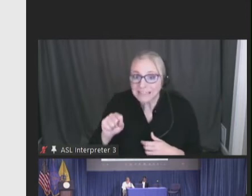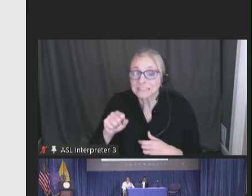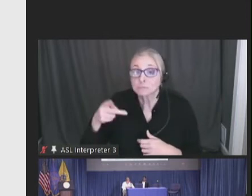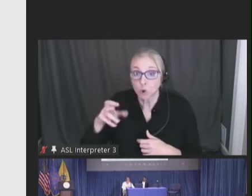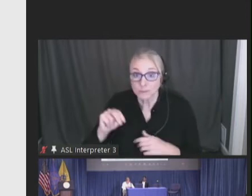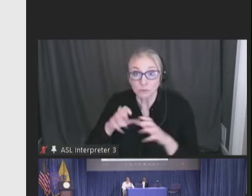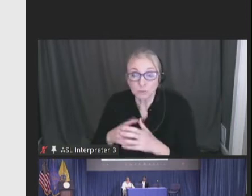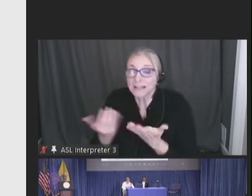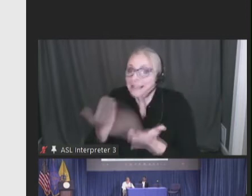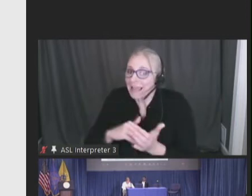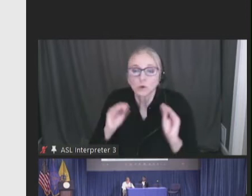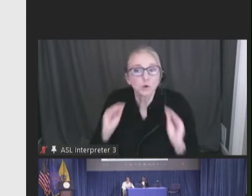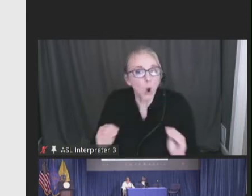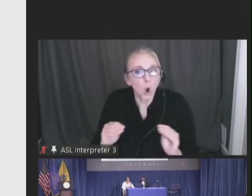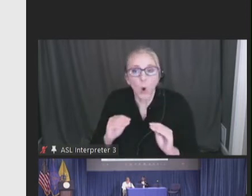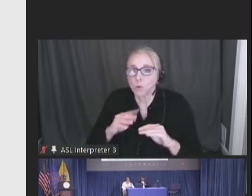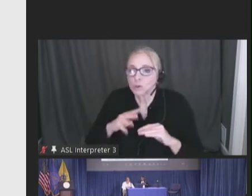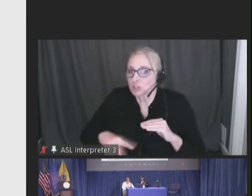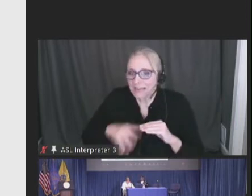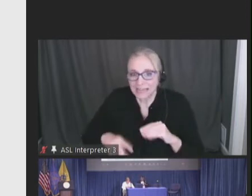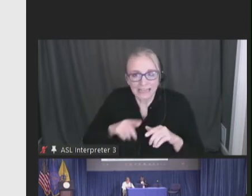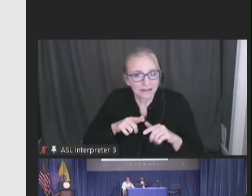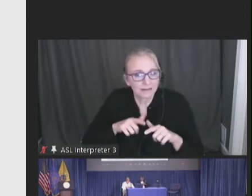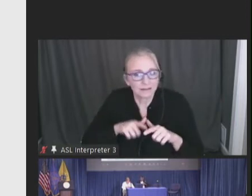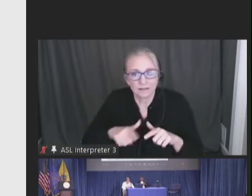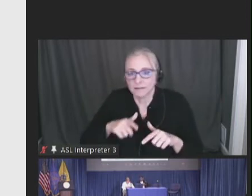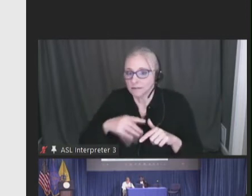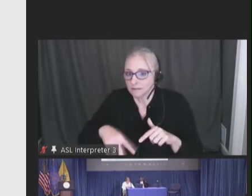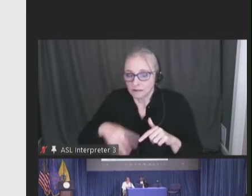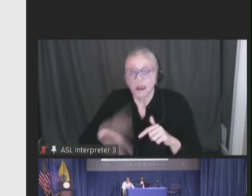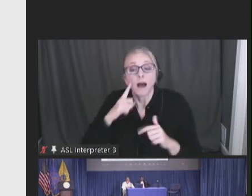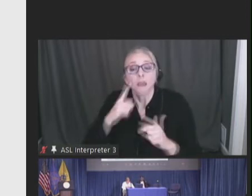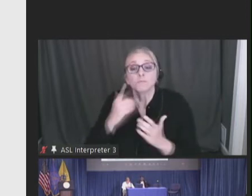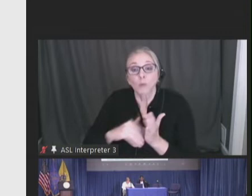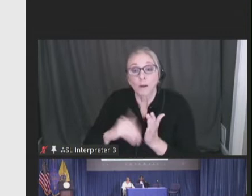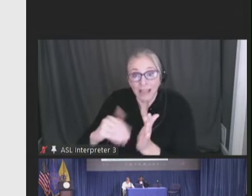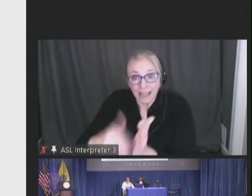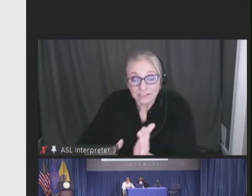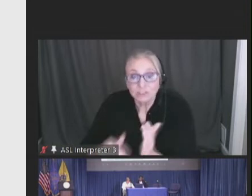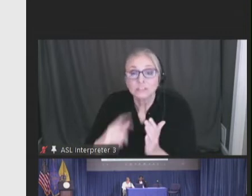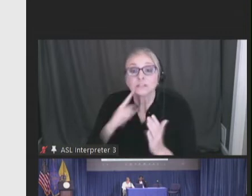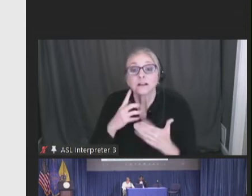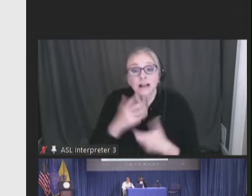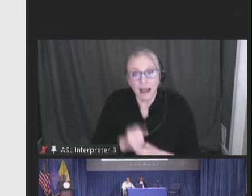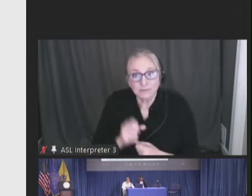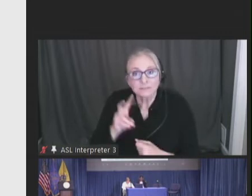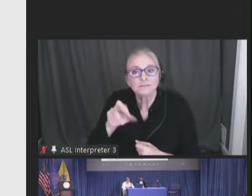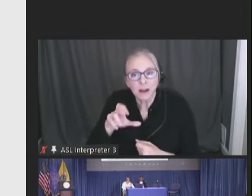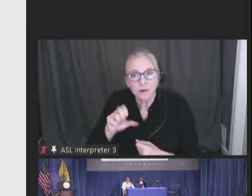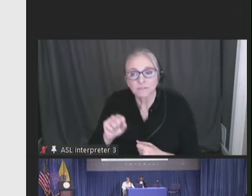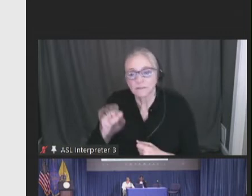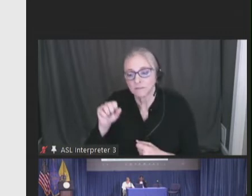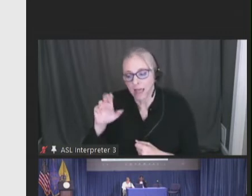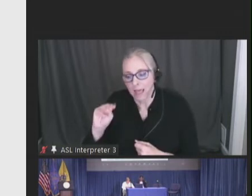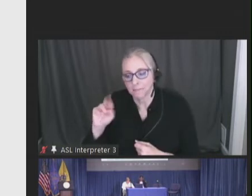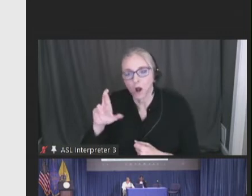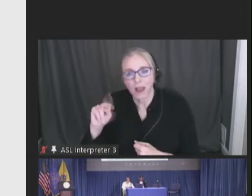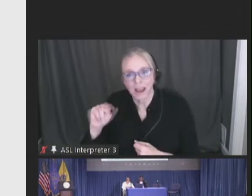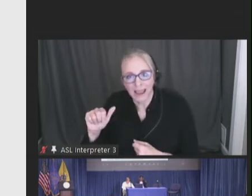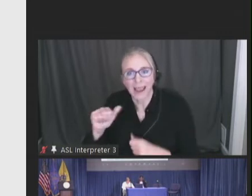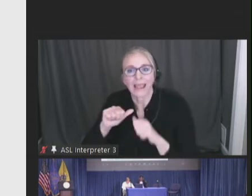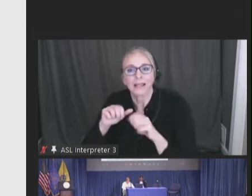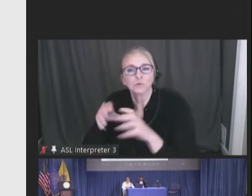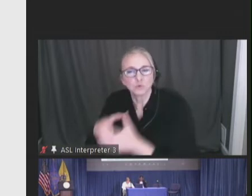no shedding of replication-competent virus in the mRNA groups, a little bit at 1.4 percent in the